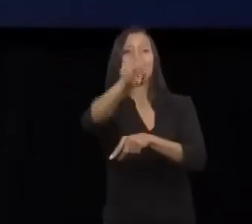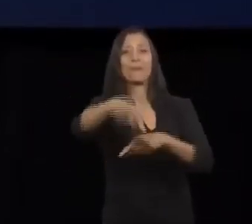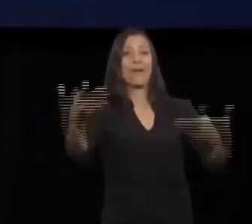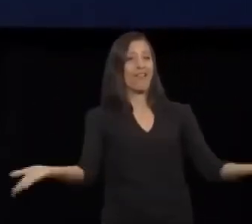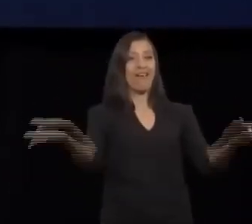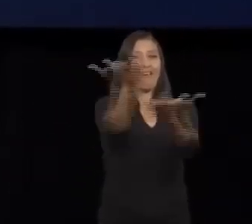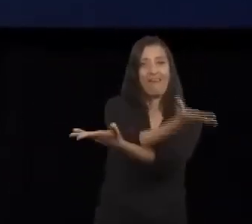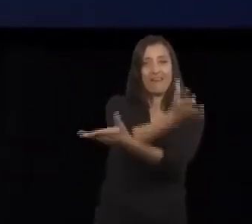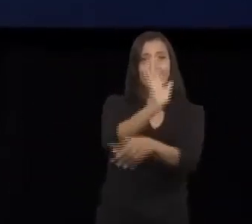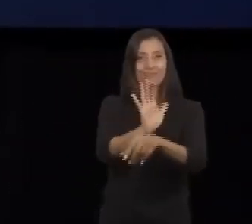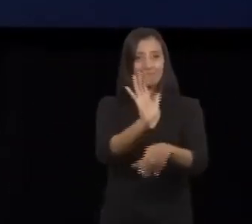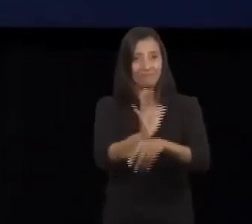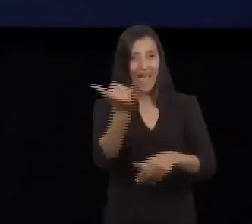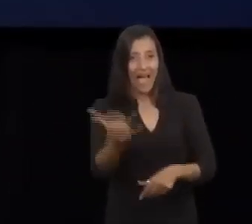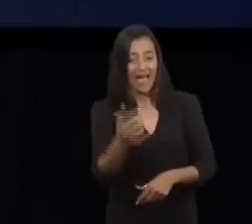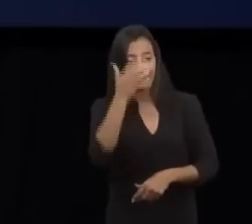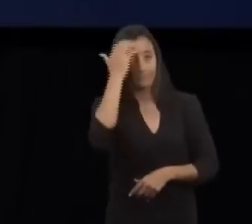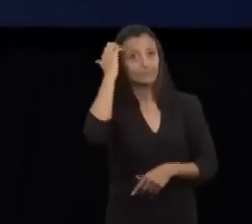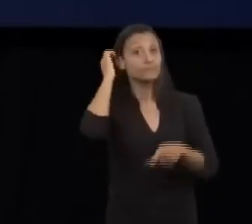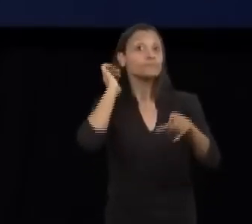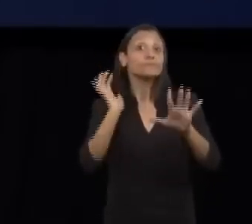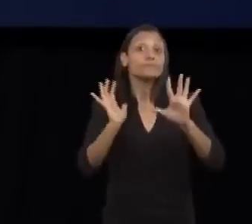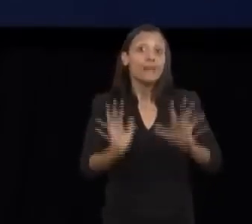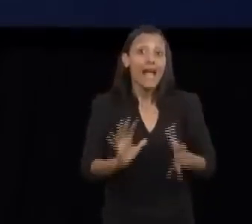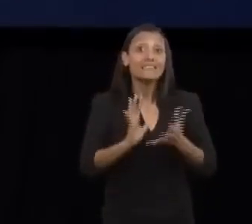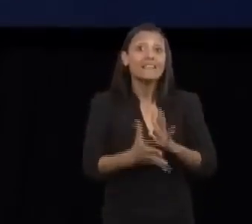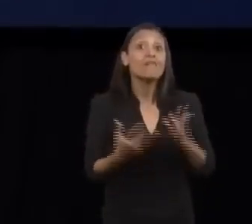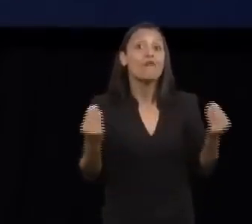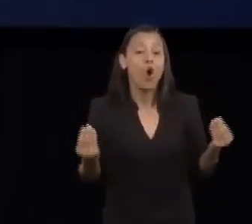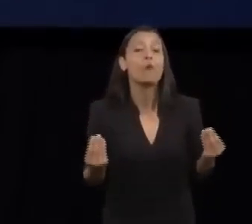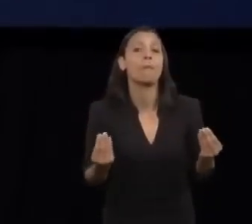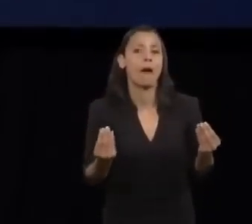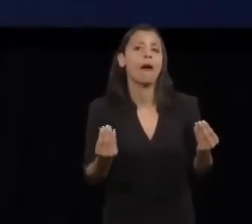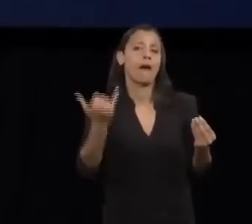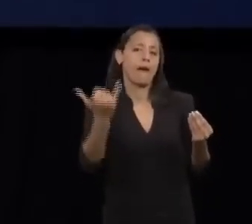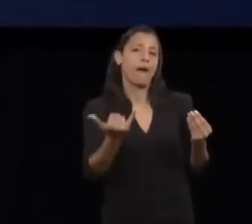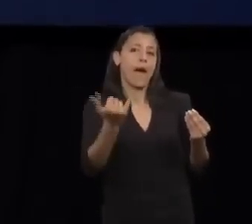That is, in this same sense we have the case of salt.